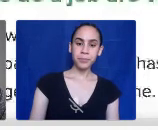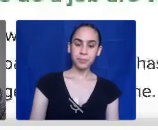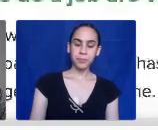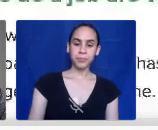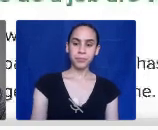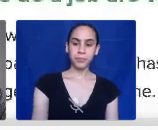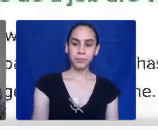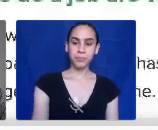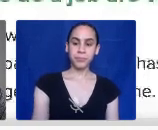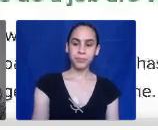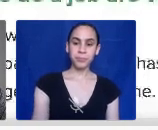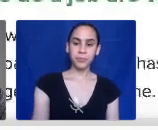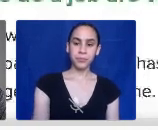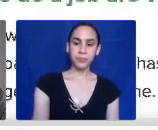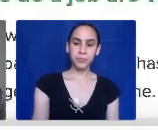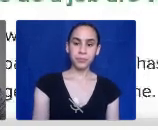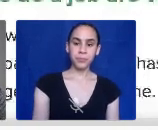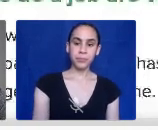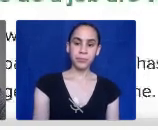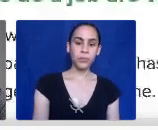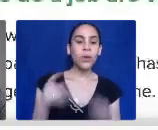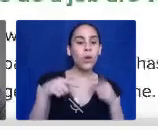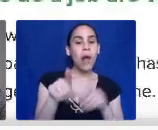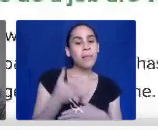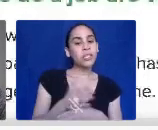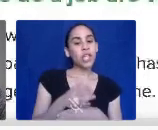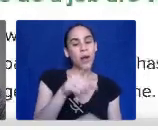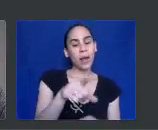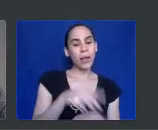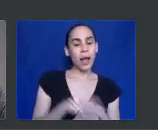and so one thing i'll do while we're we're sharing this i will share with you our resume um